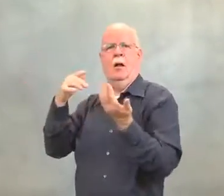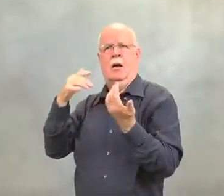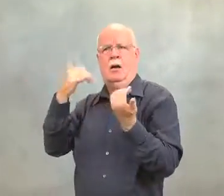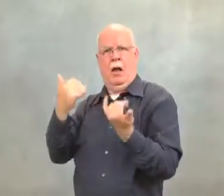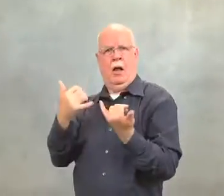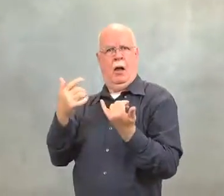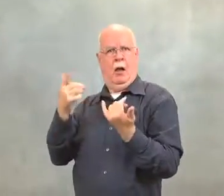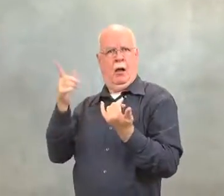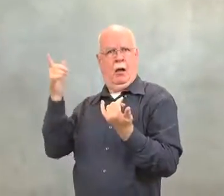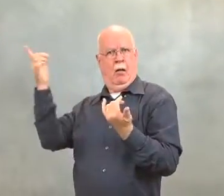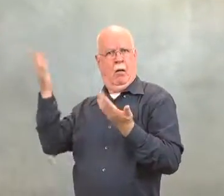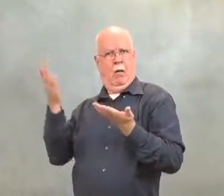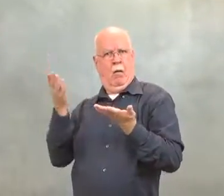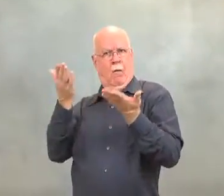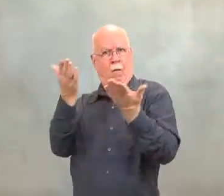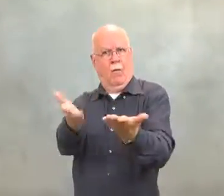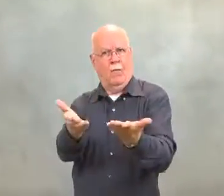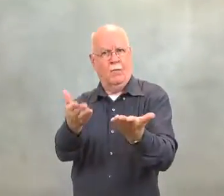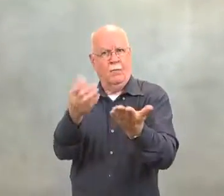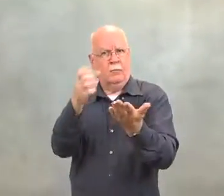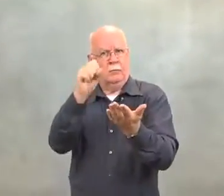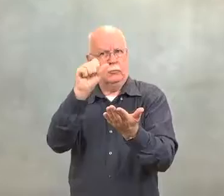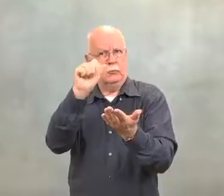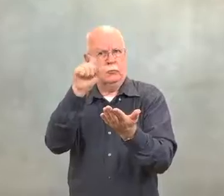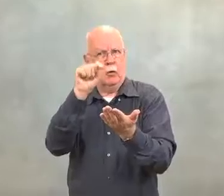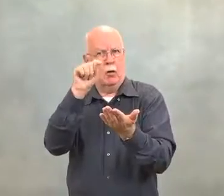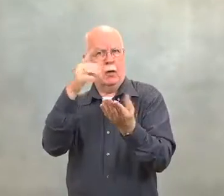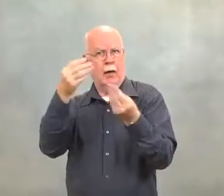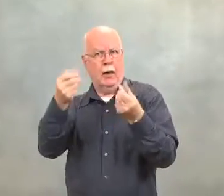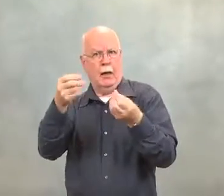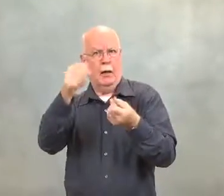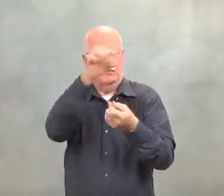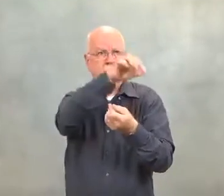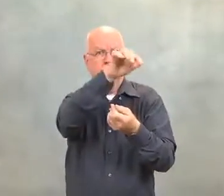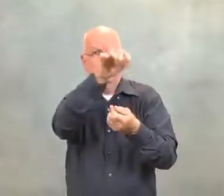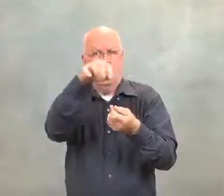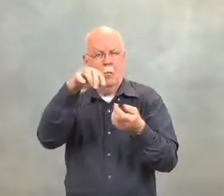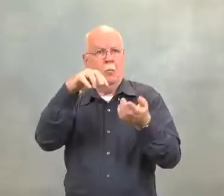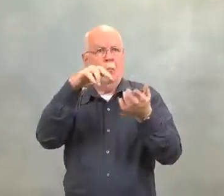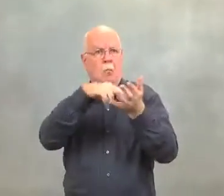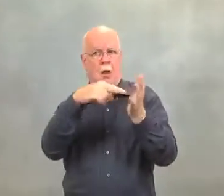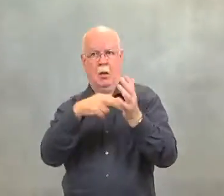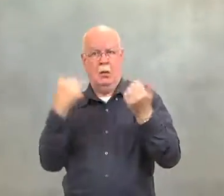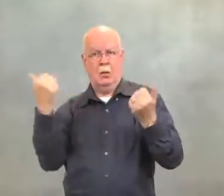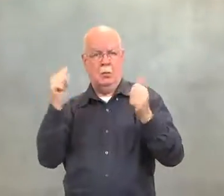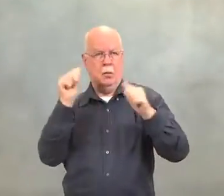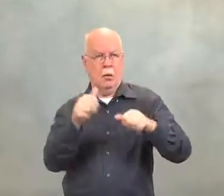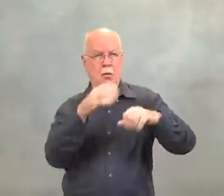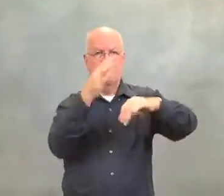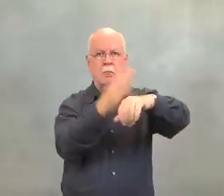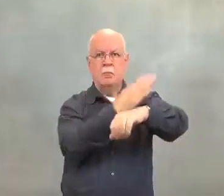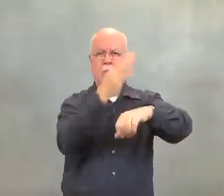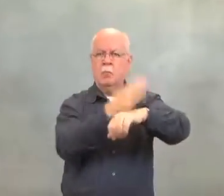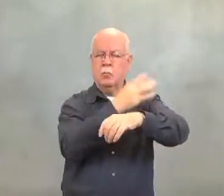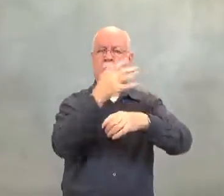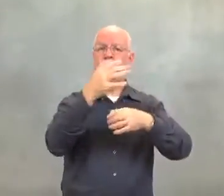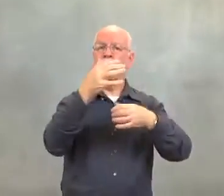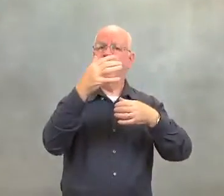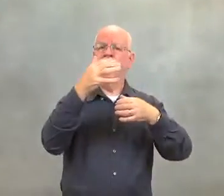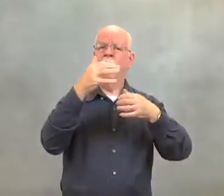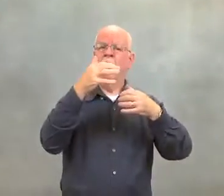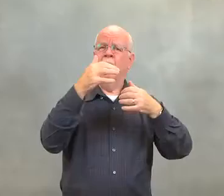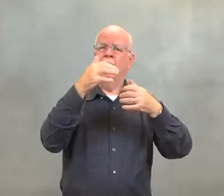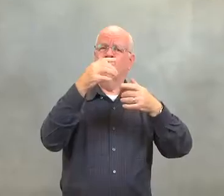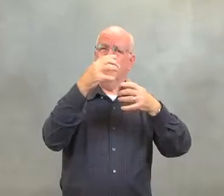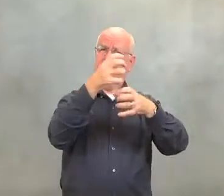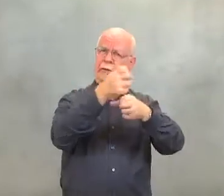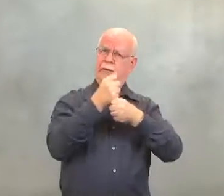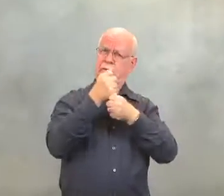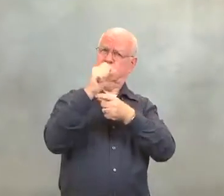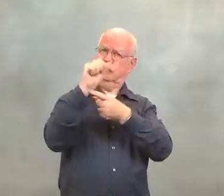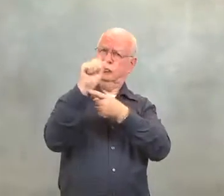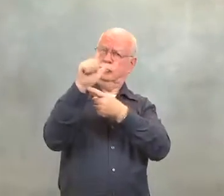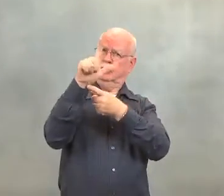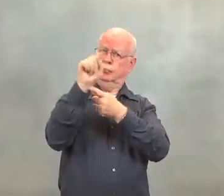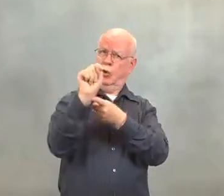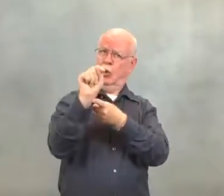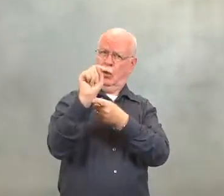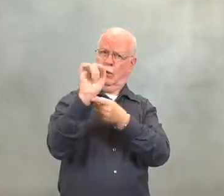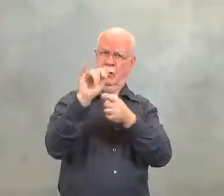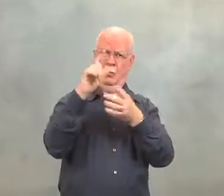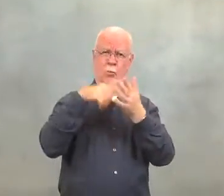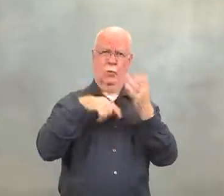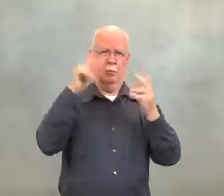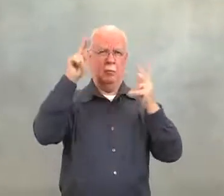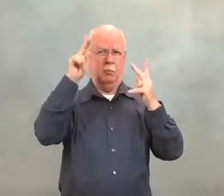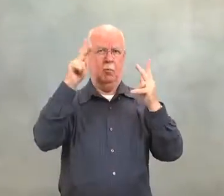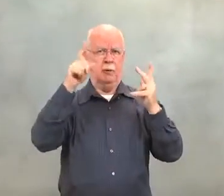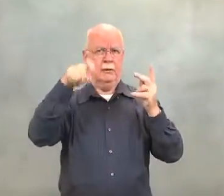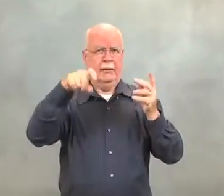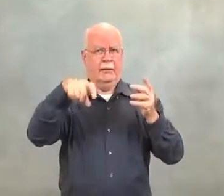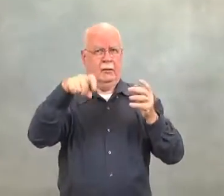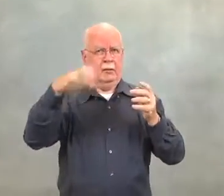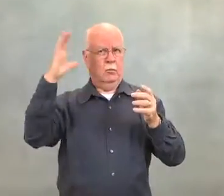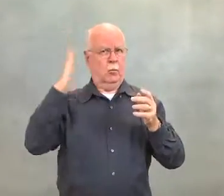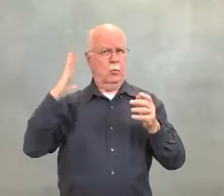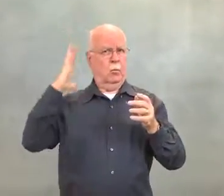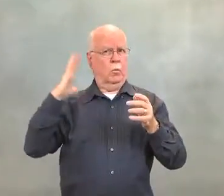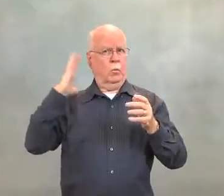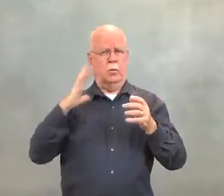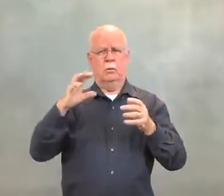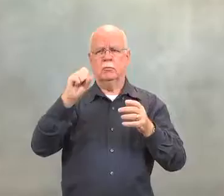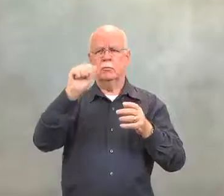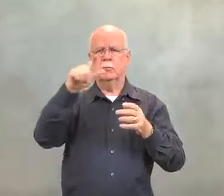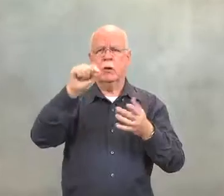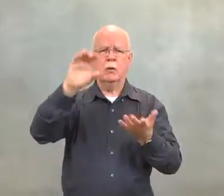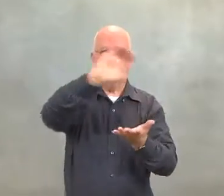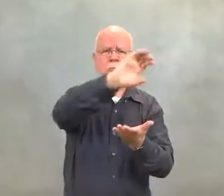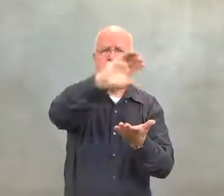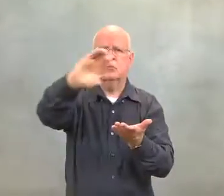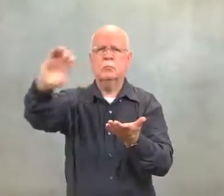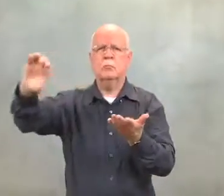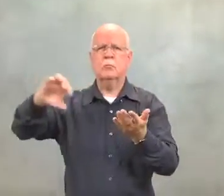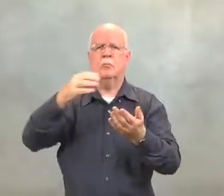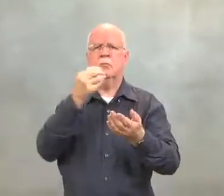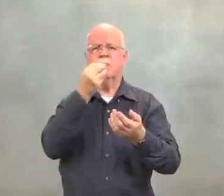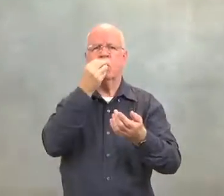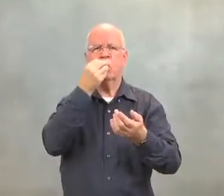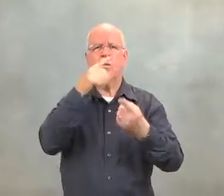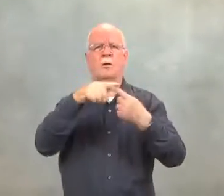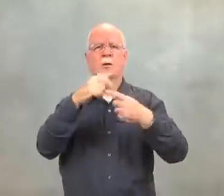With the salt lands, Michigan could develop them and produce salt.